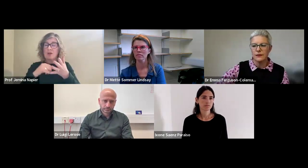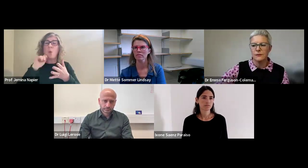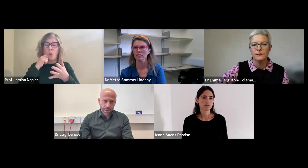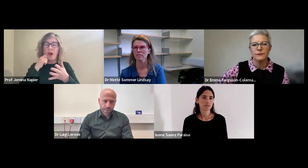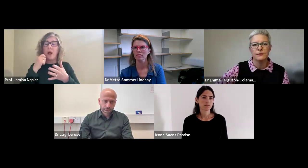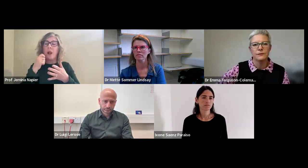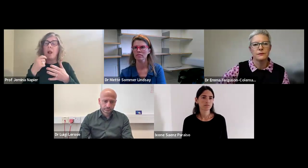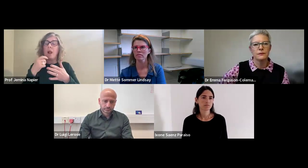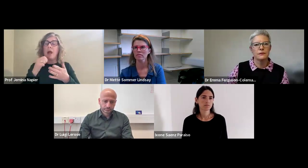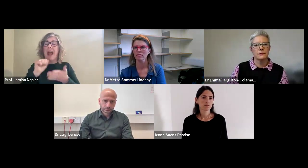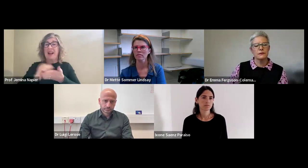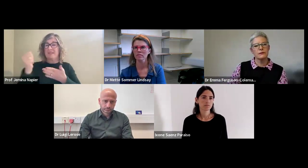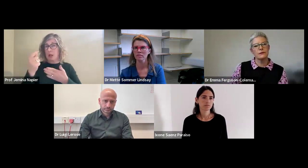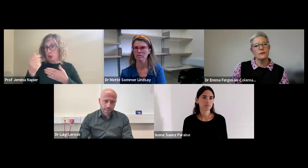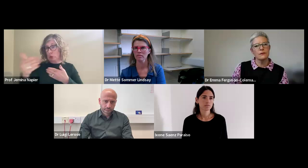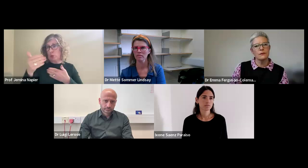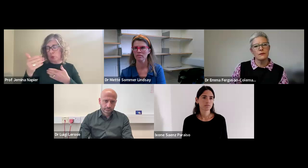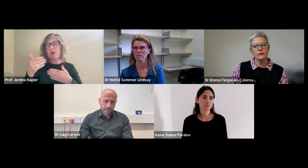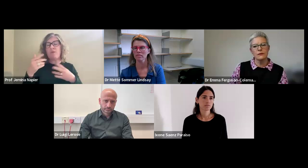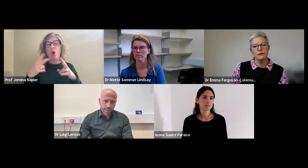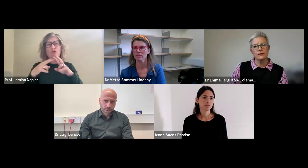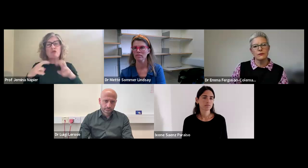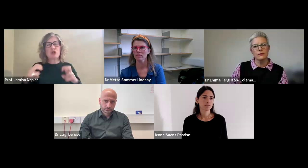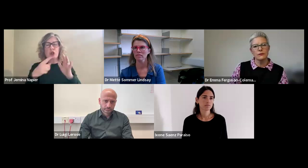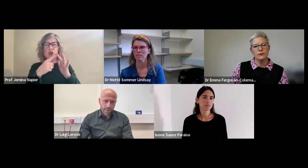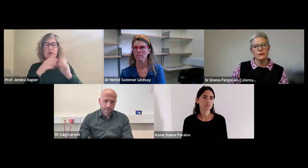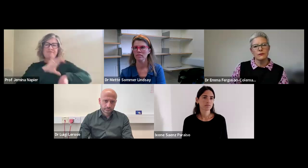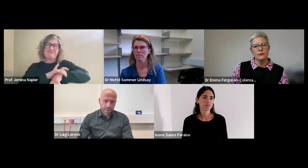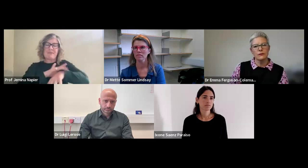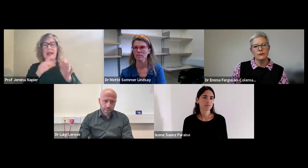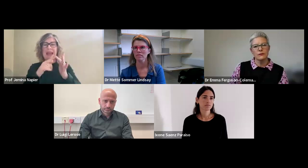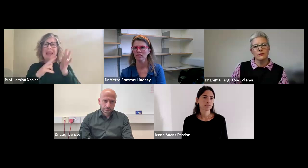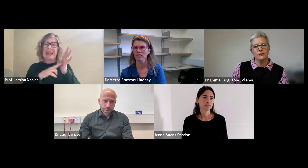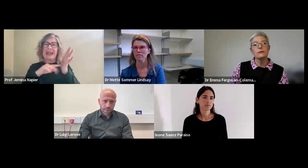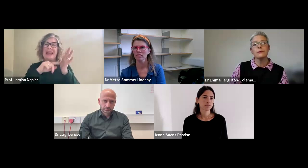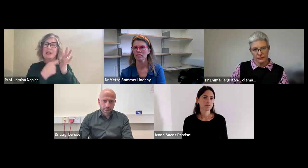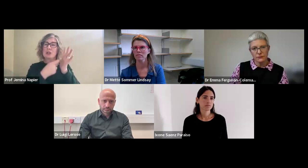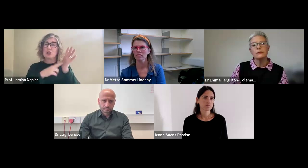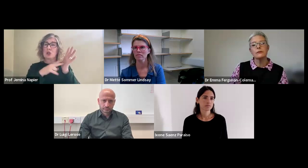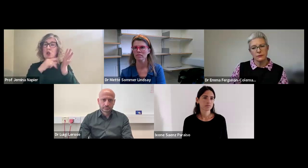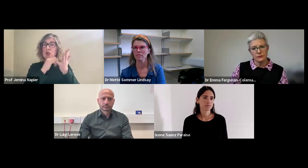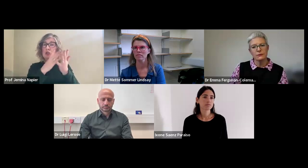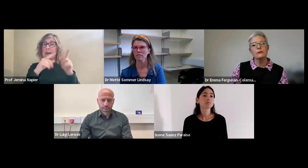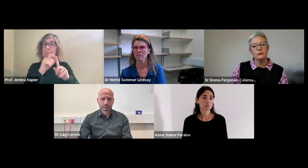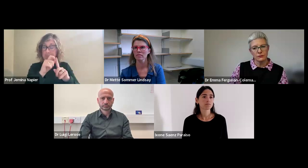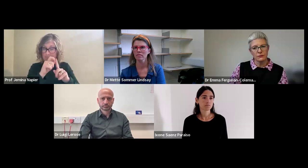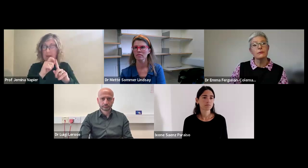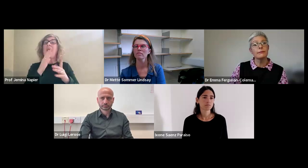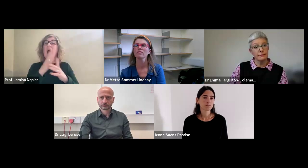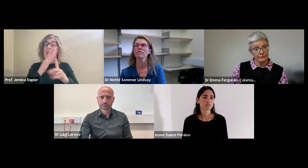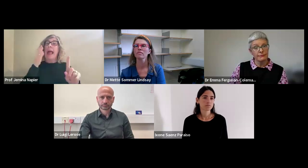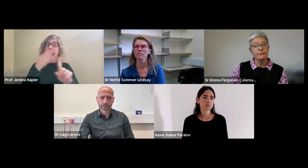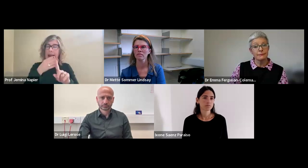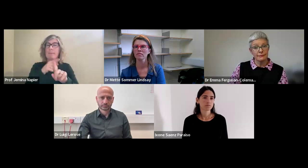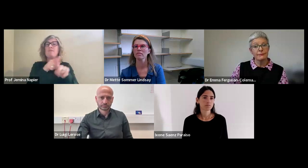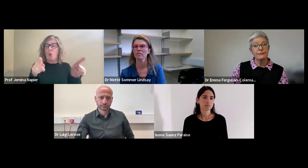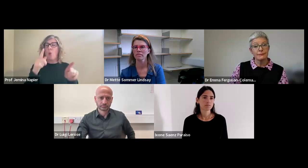and for interest, the EDICa project will soon be advertising a research internship position